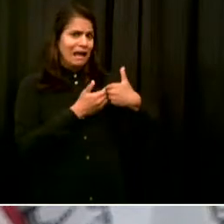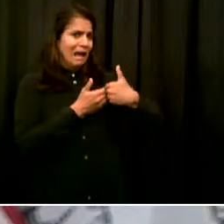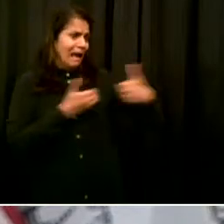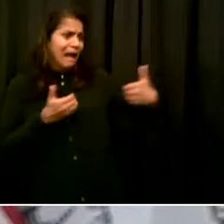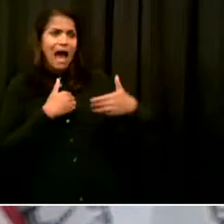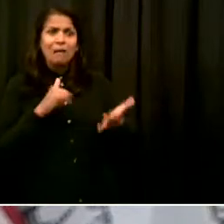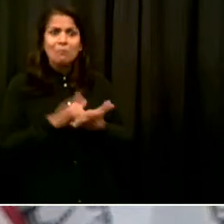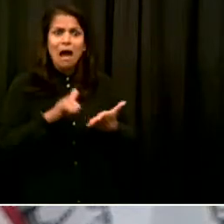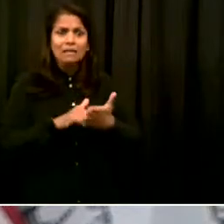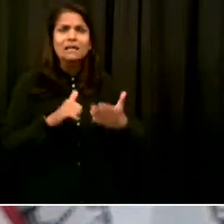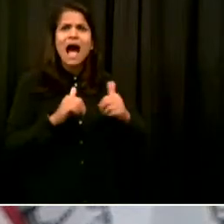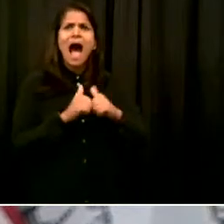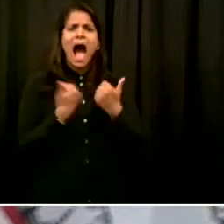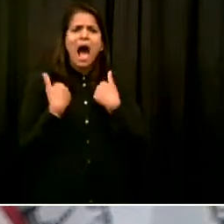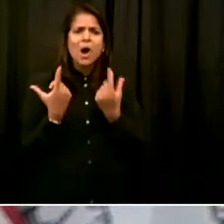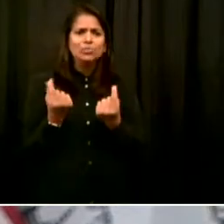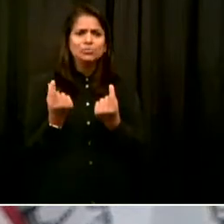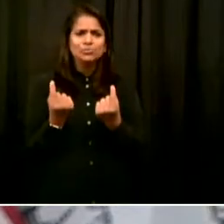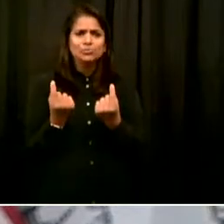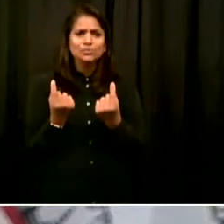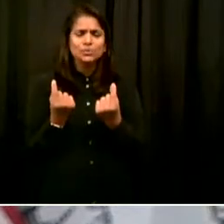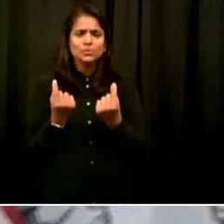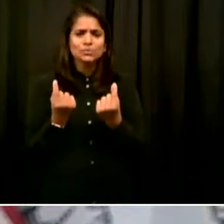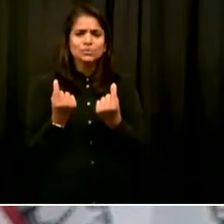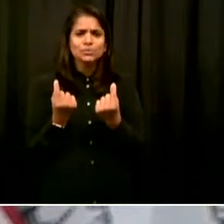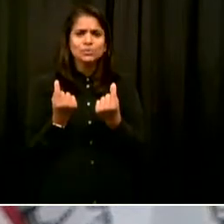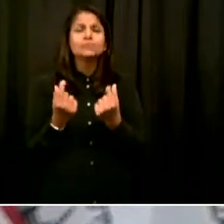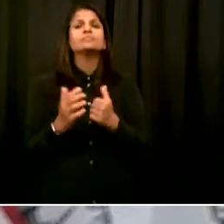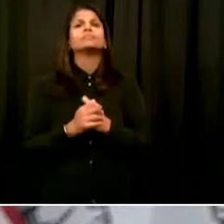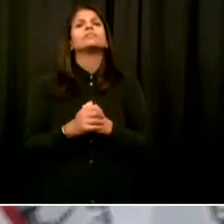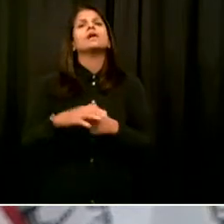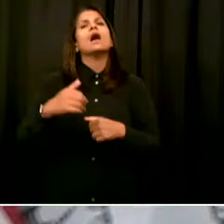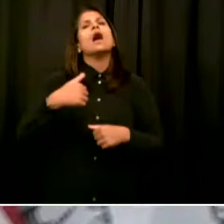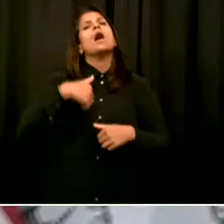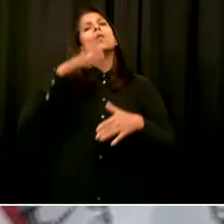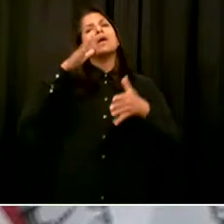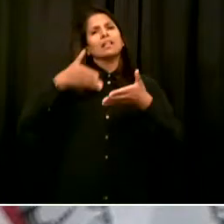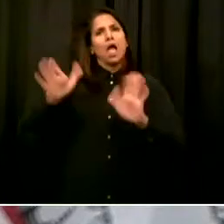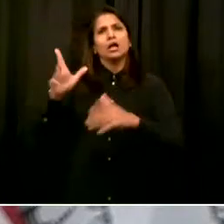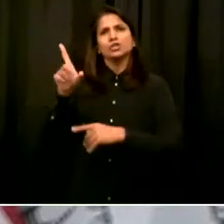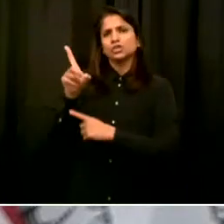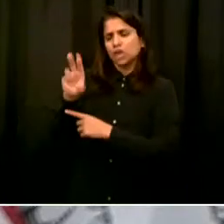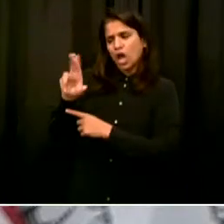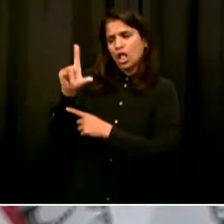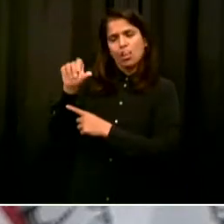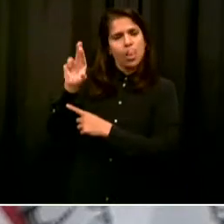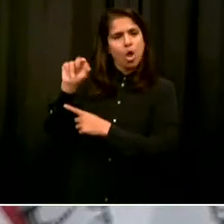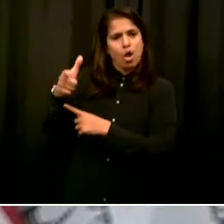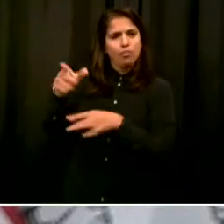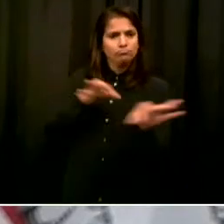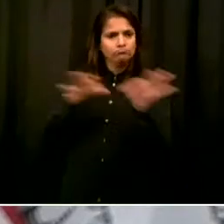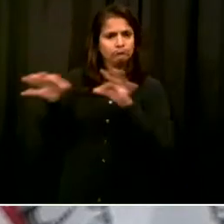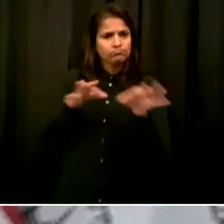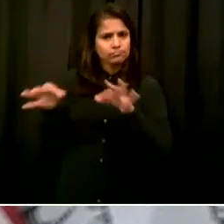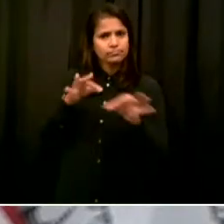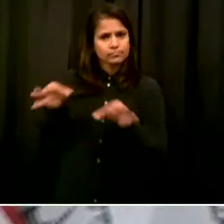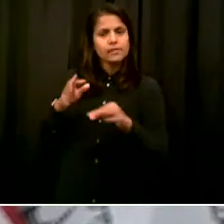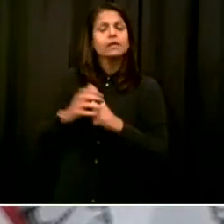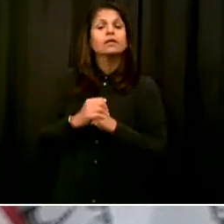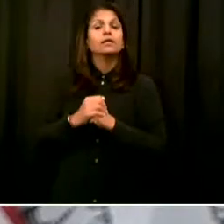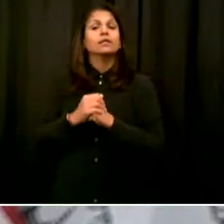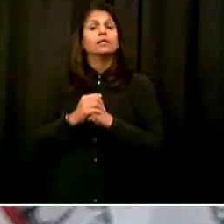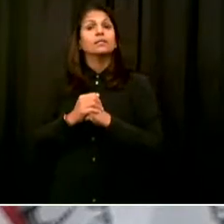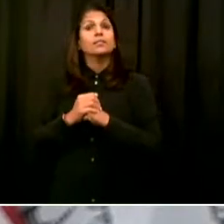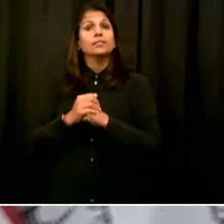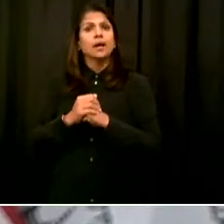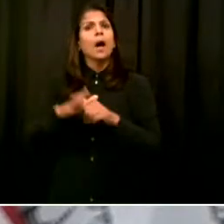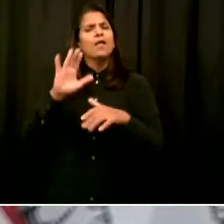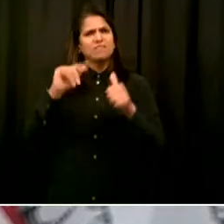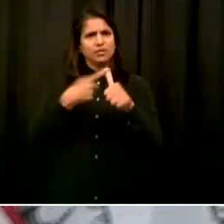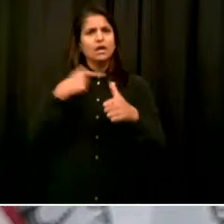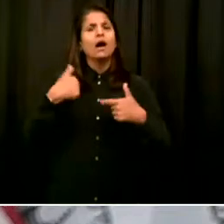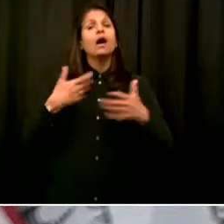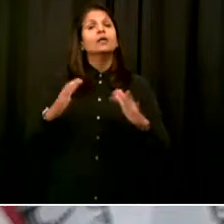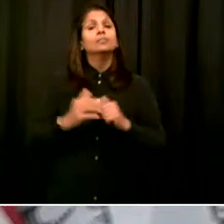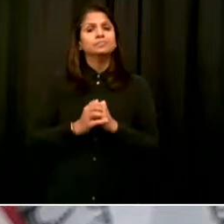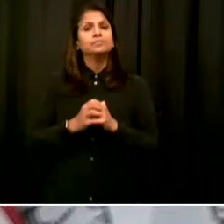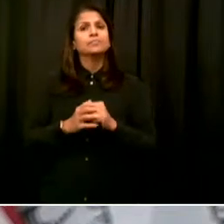IF THE FAMILY DOES NOT HAVE